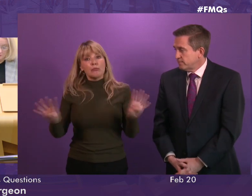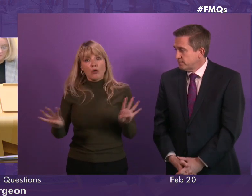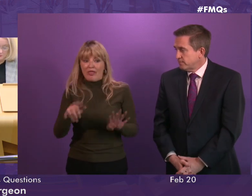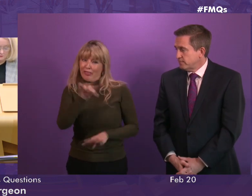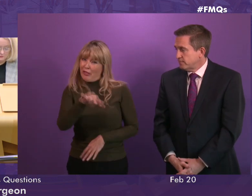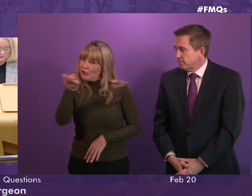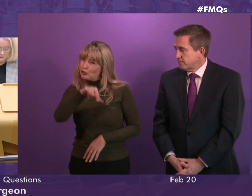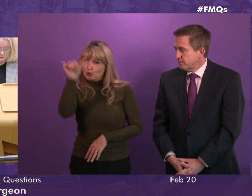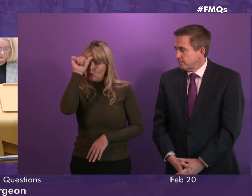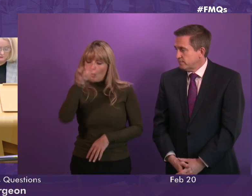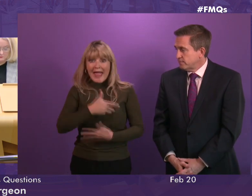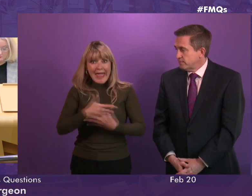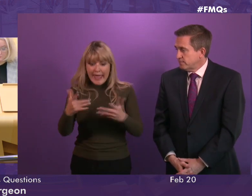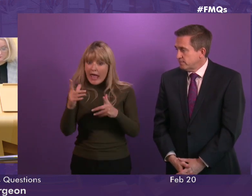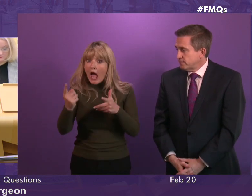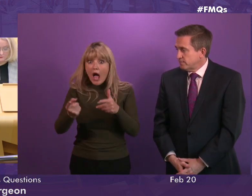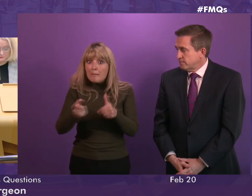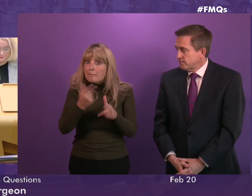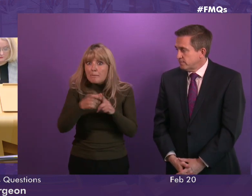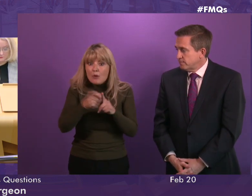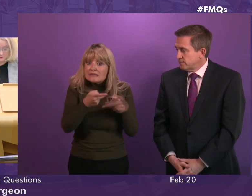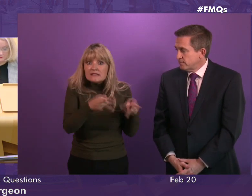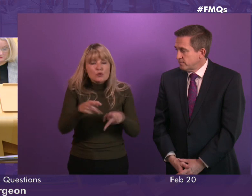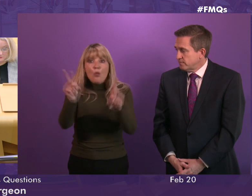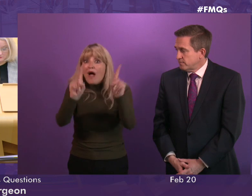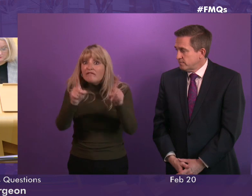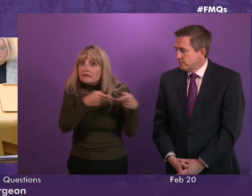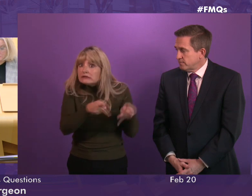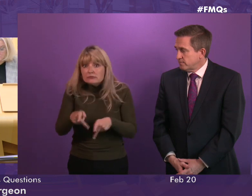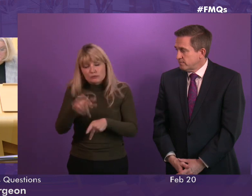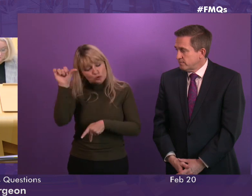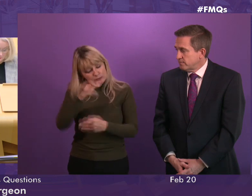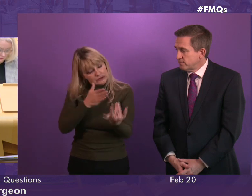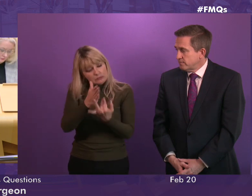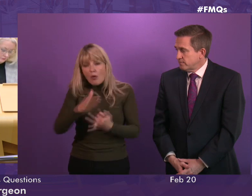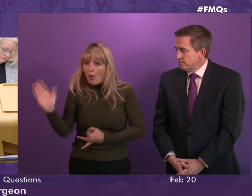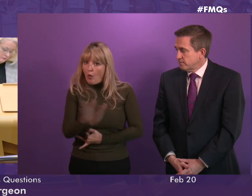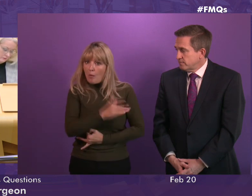to all people regardless of their circumstances. Like Christine Grahame, I believe that there